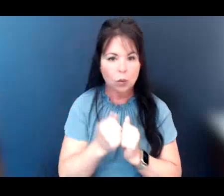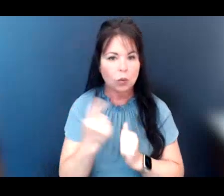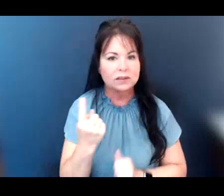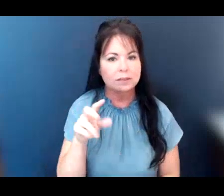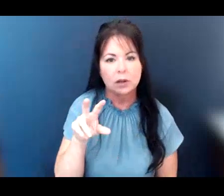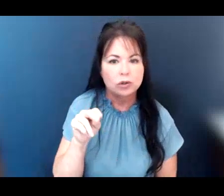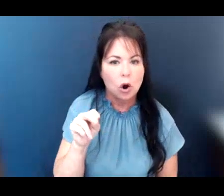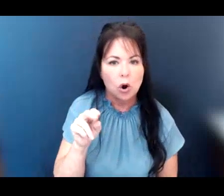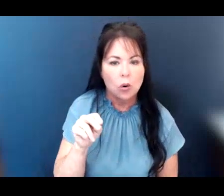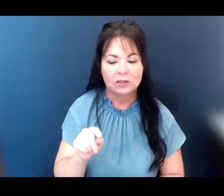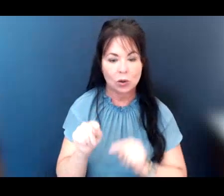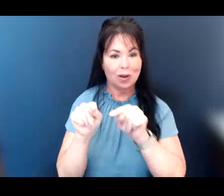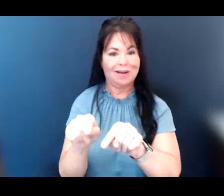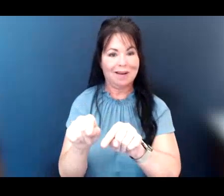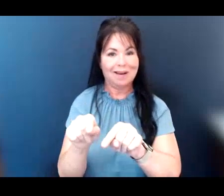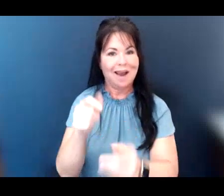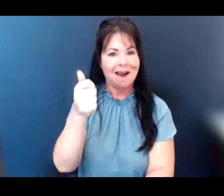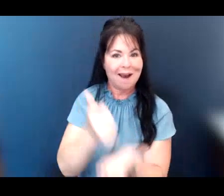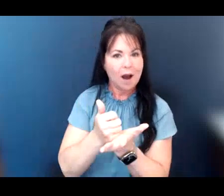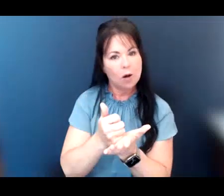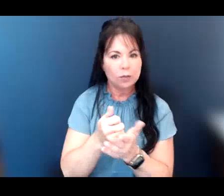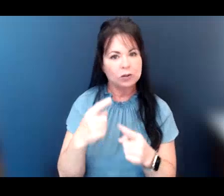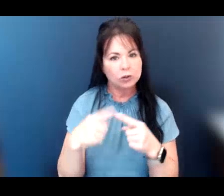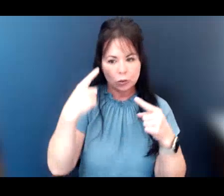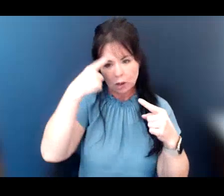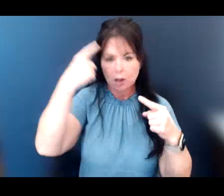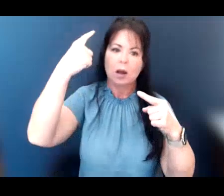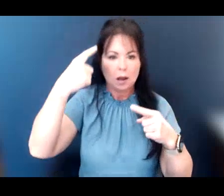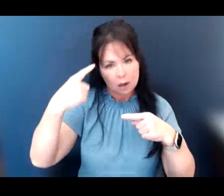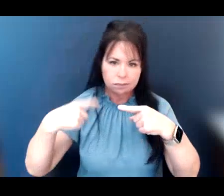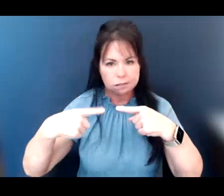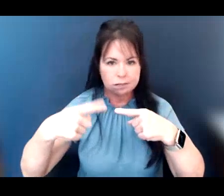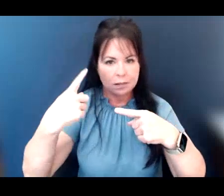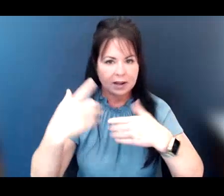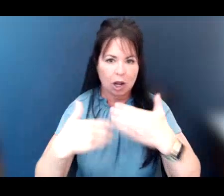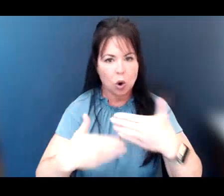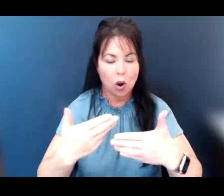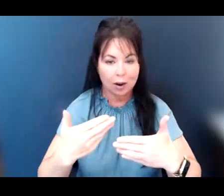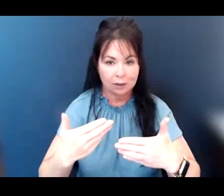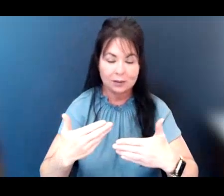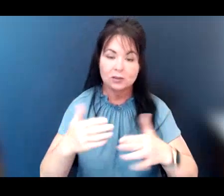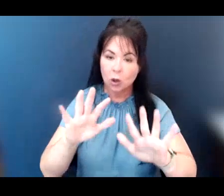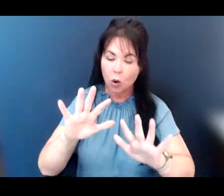and kind of get you going. All that being said, we still have to be very mindful of how